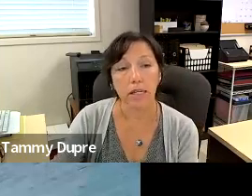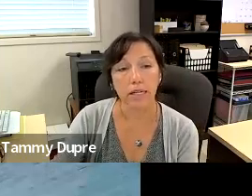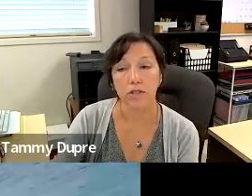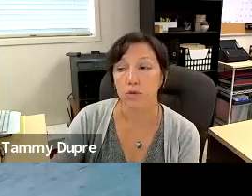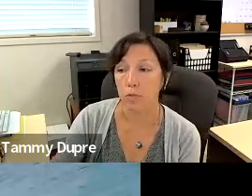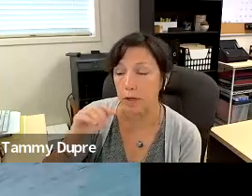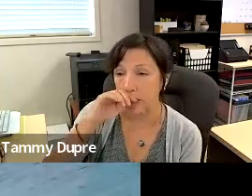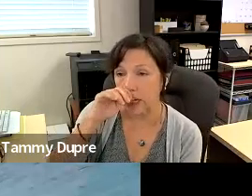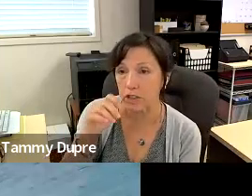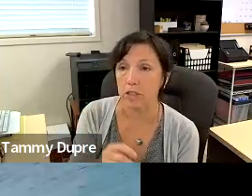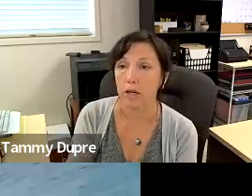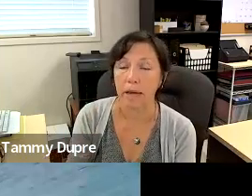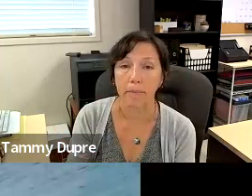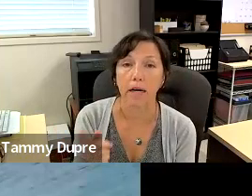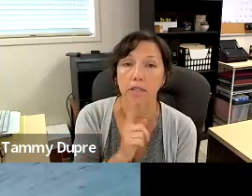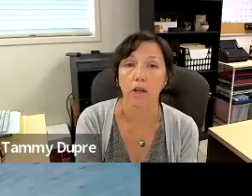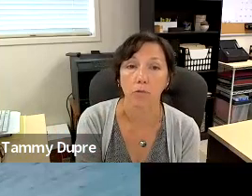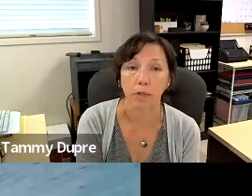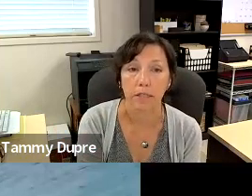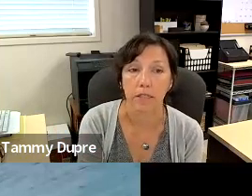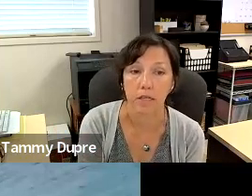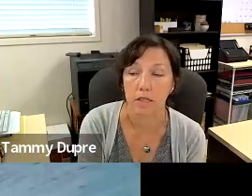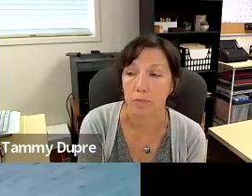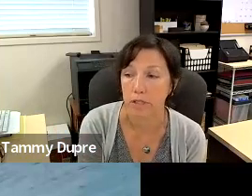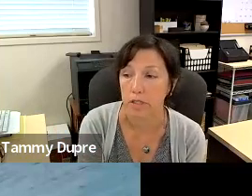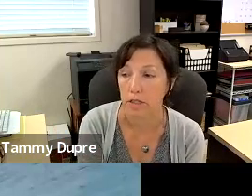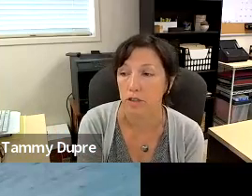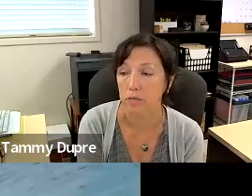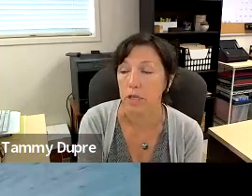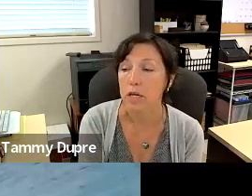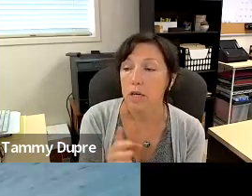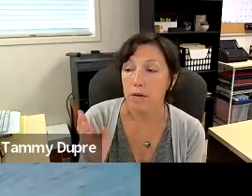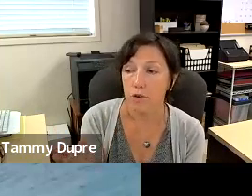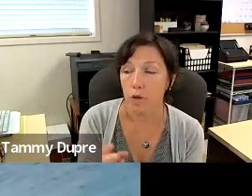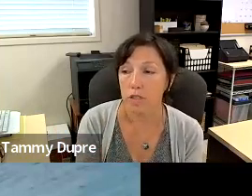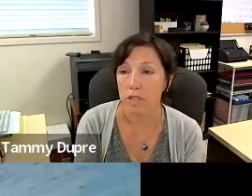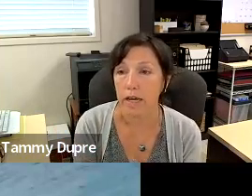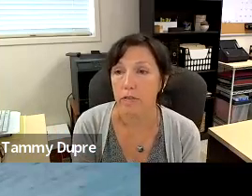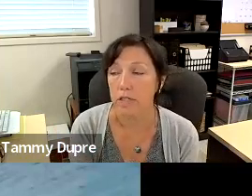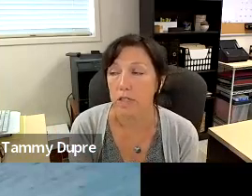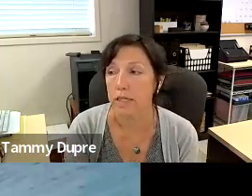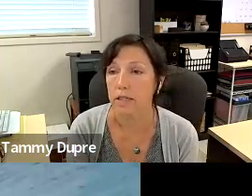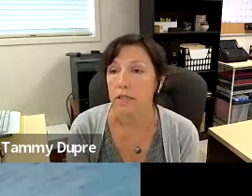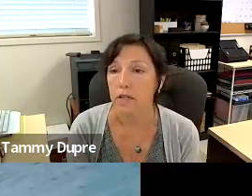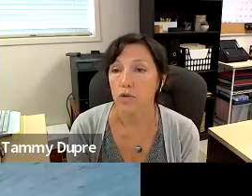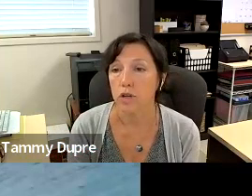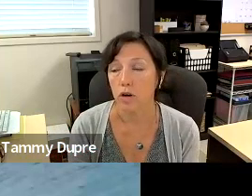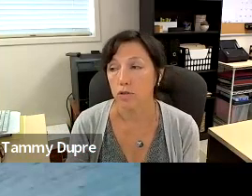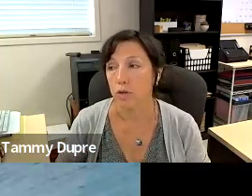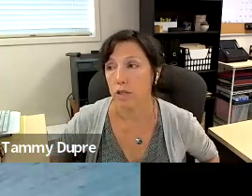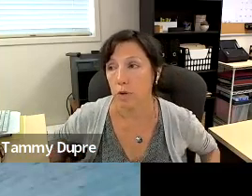This is a link to the presentation. Bambi has another place to get the presentation, but if you wanted to scan this link.